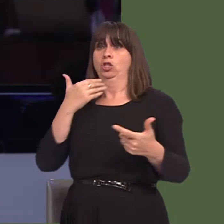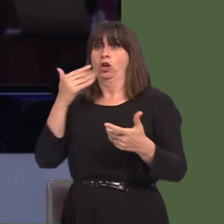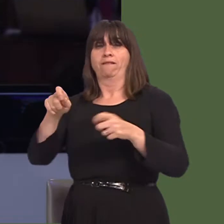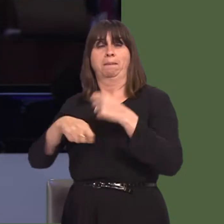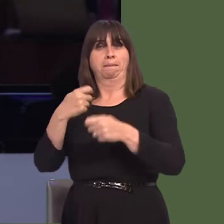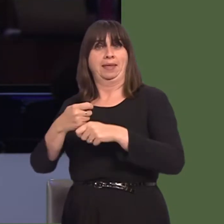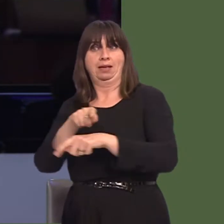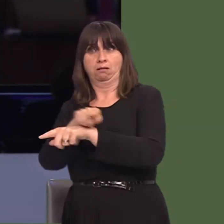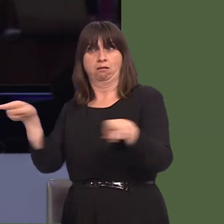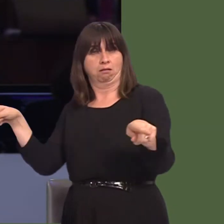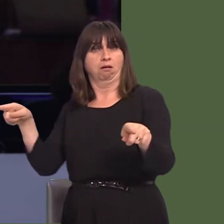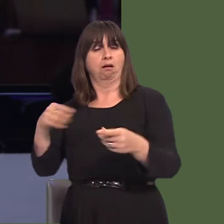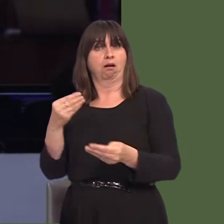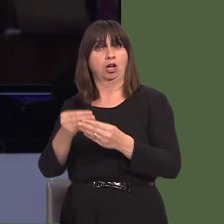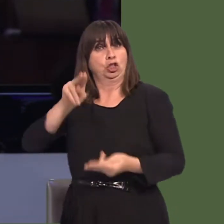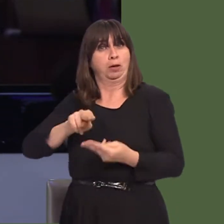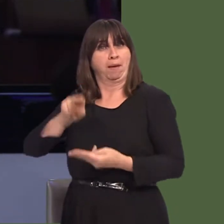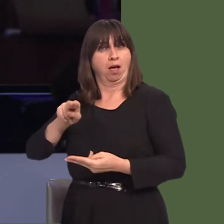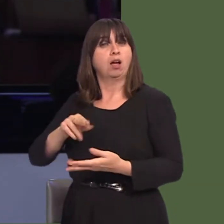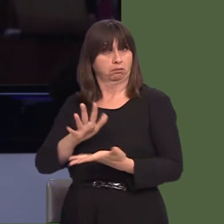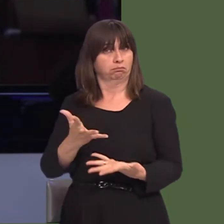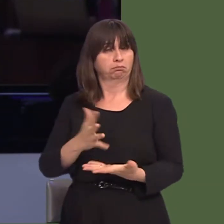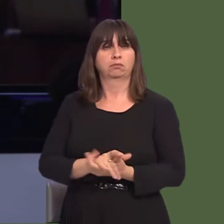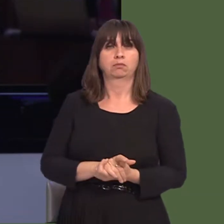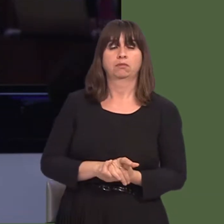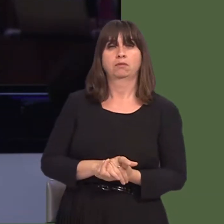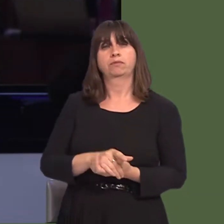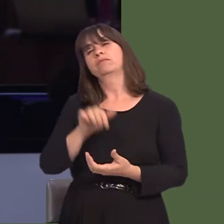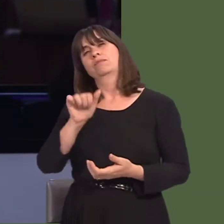Would the First Minister not agree with me that it is the over-supply of cheap labour,